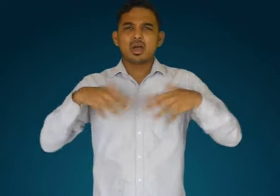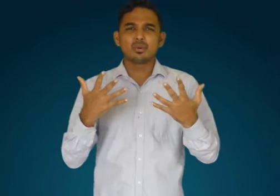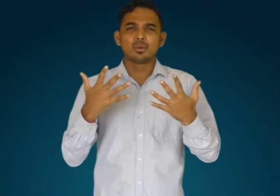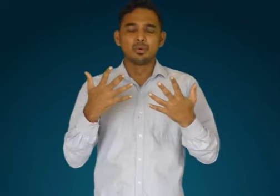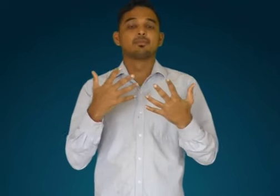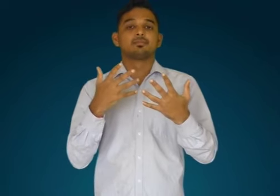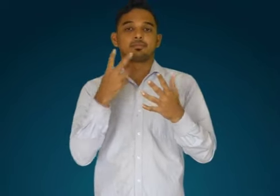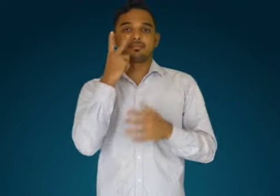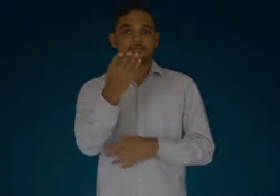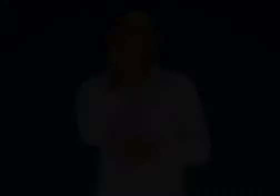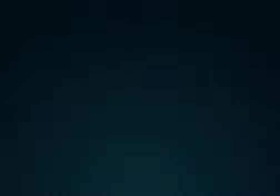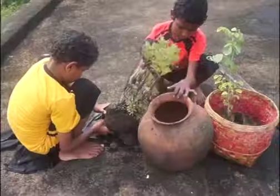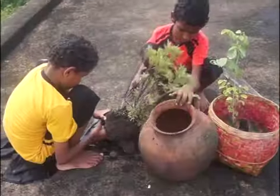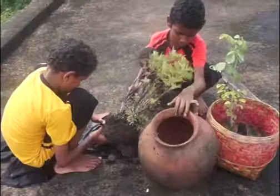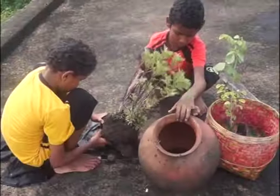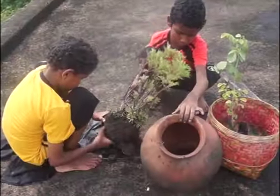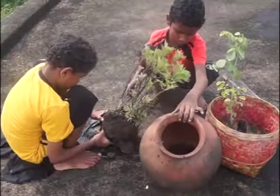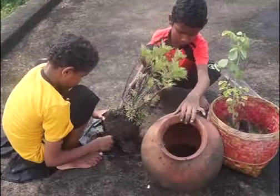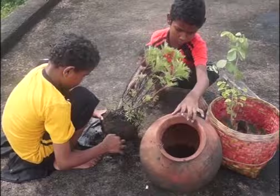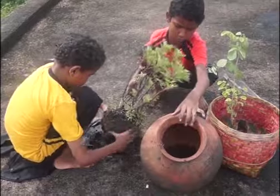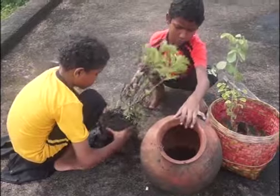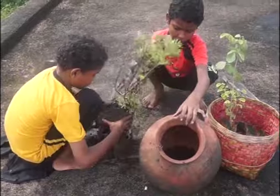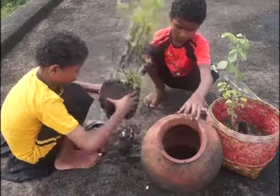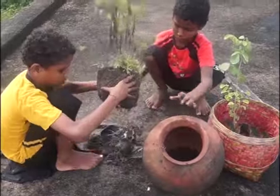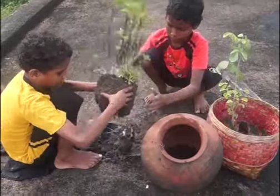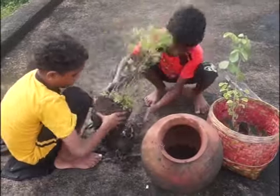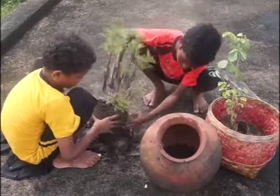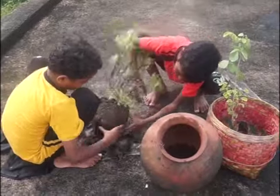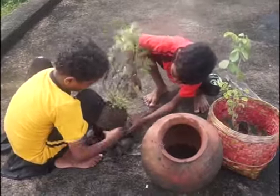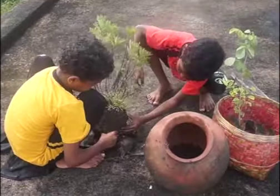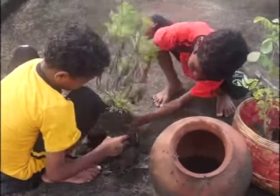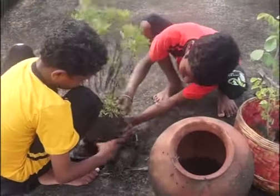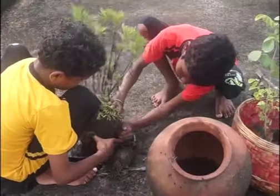mathematics art etc let me illustrate